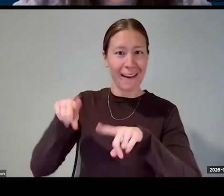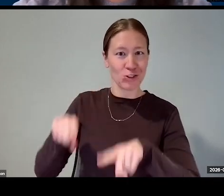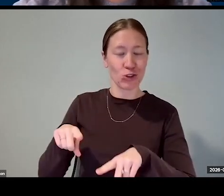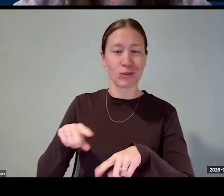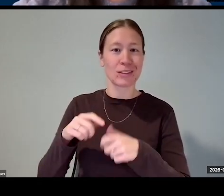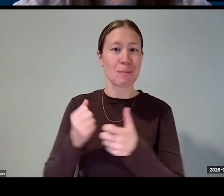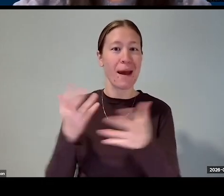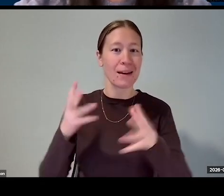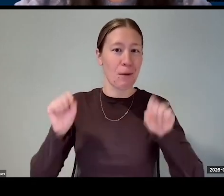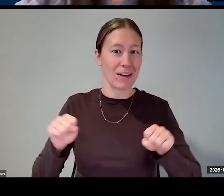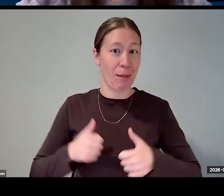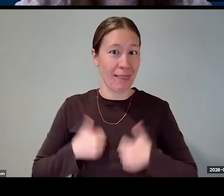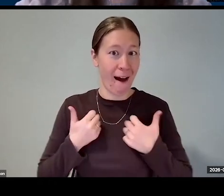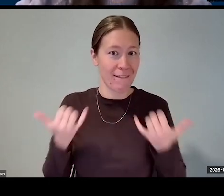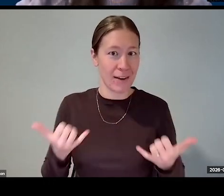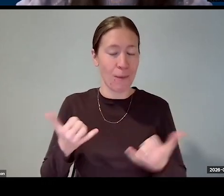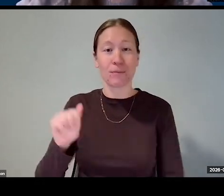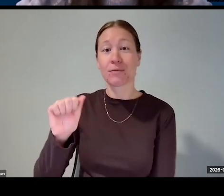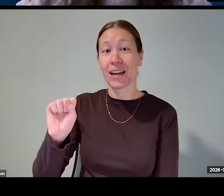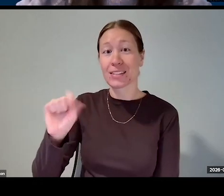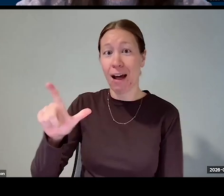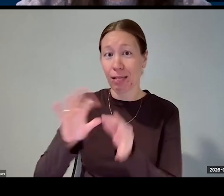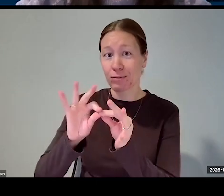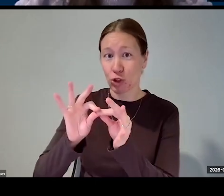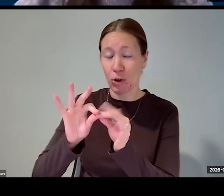ASL interpretation and CART transcription